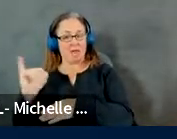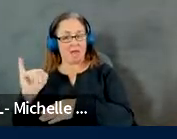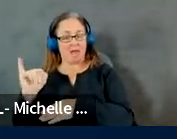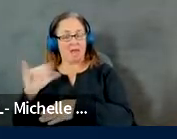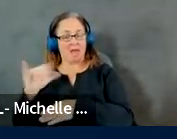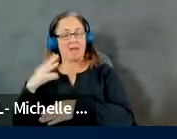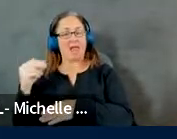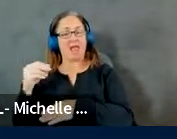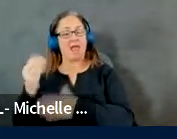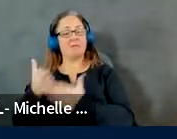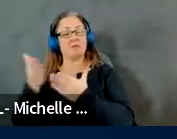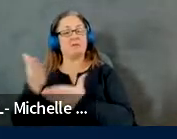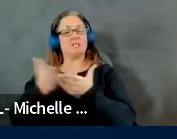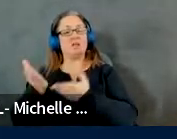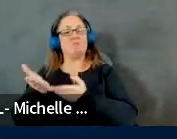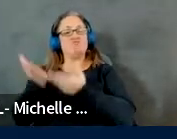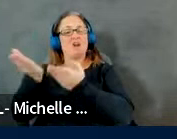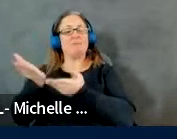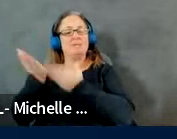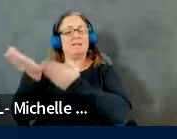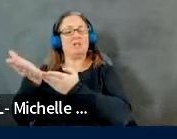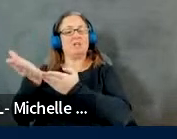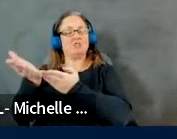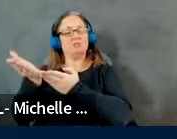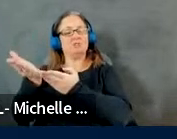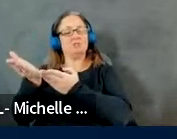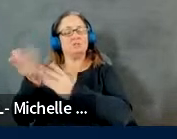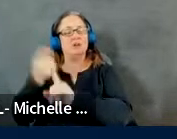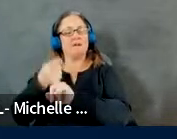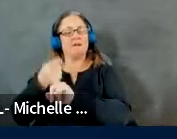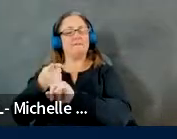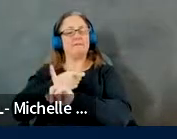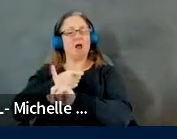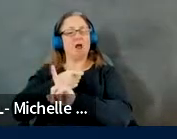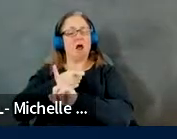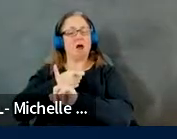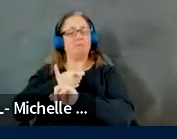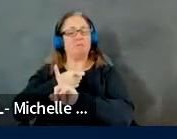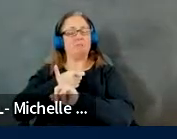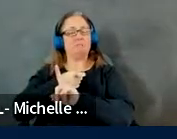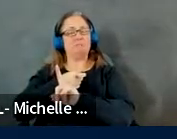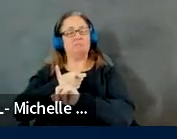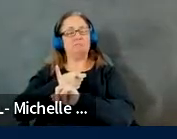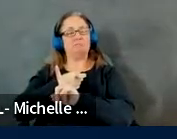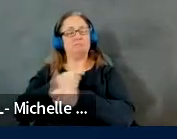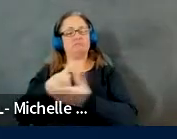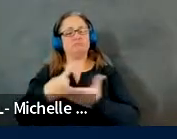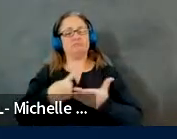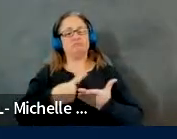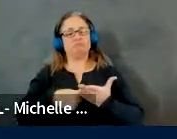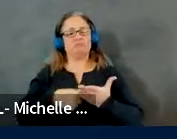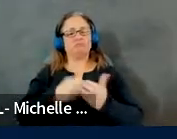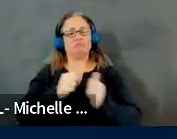provide some recommendations that have come from a collaborative effort from our partnership and